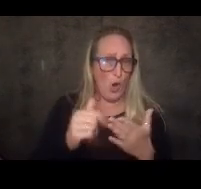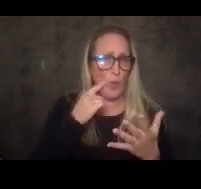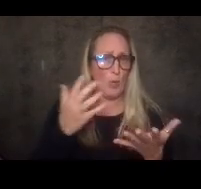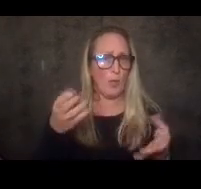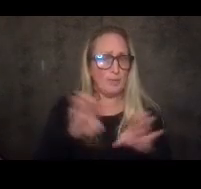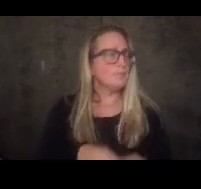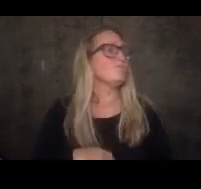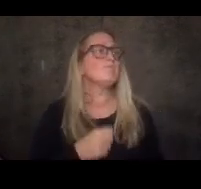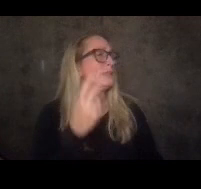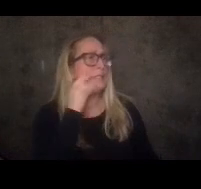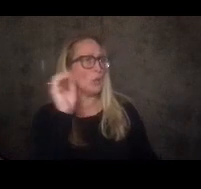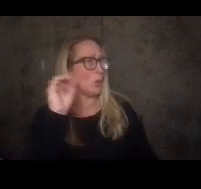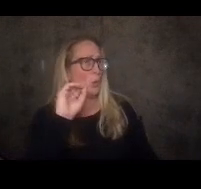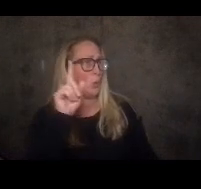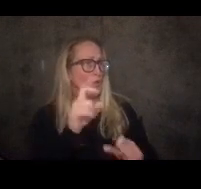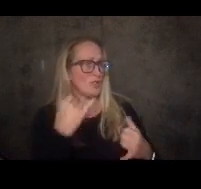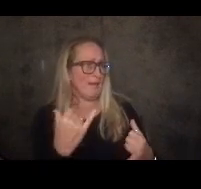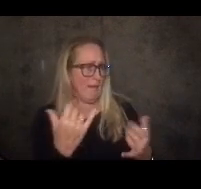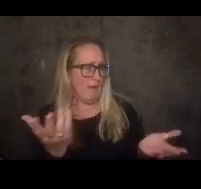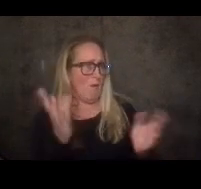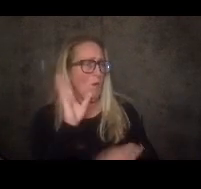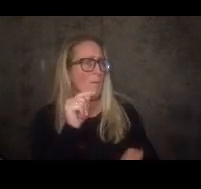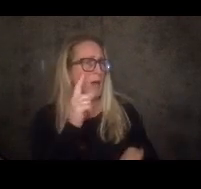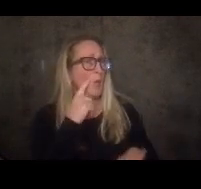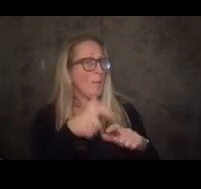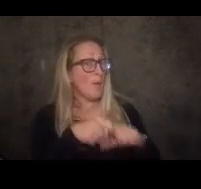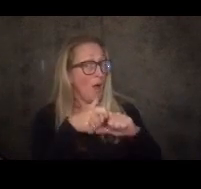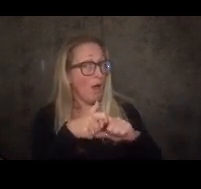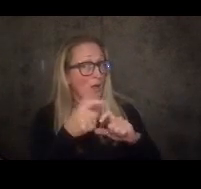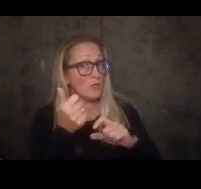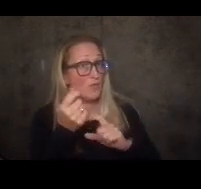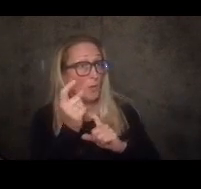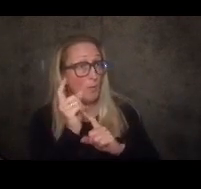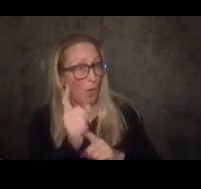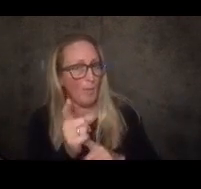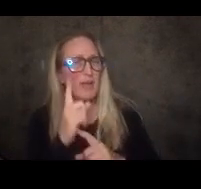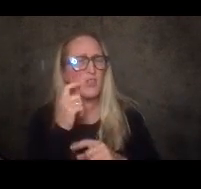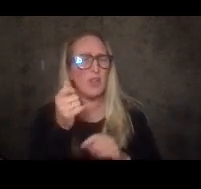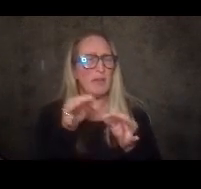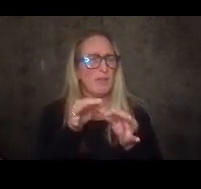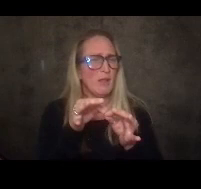I don't see any in there now, but we will pause this for a few moments 'cause I know there's a slight delay between